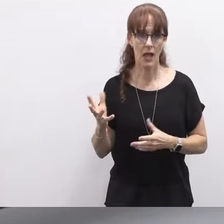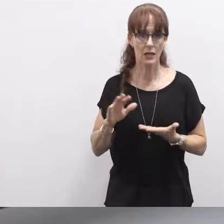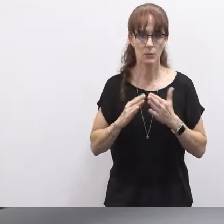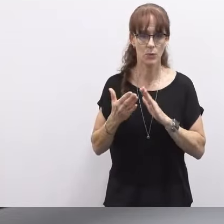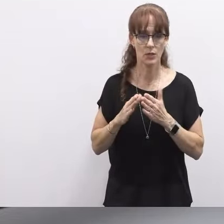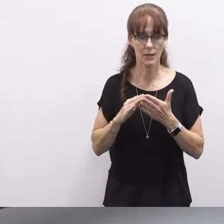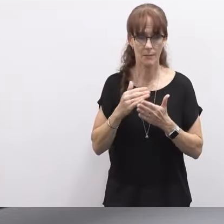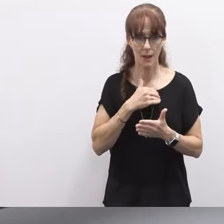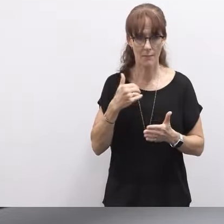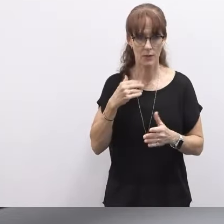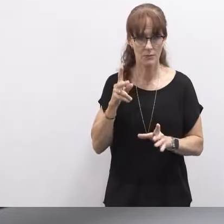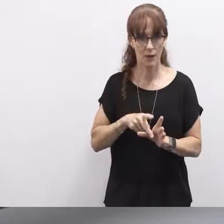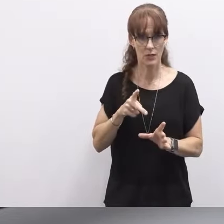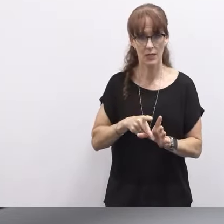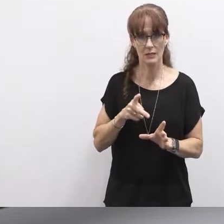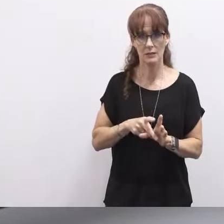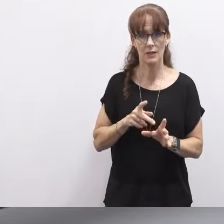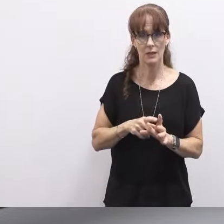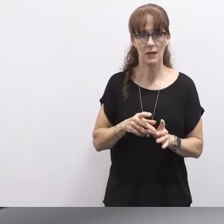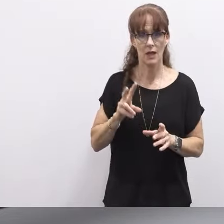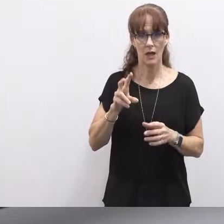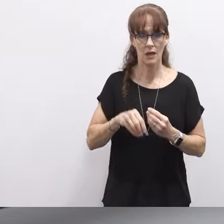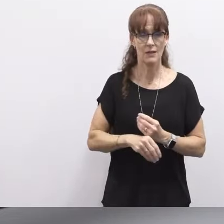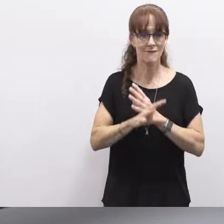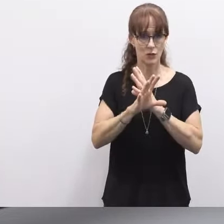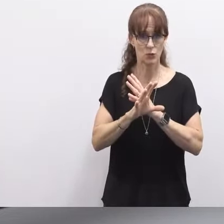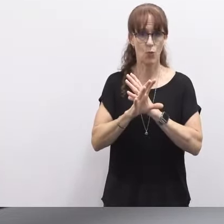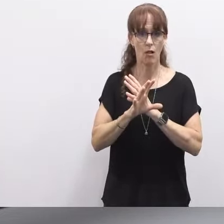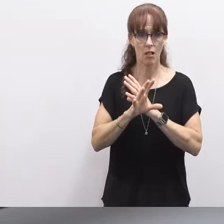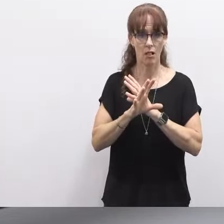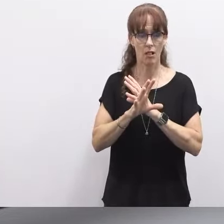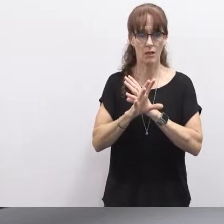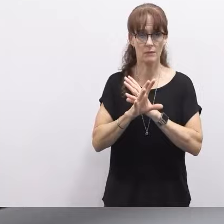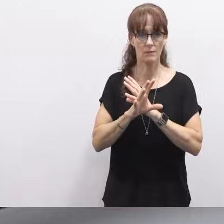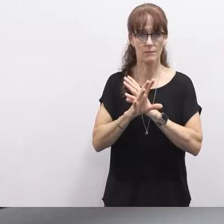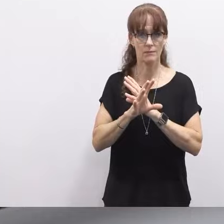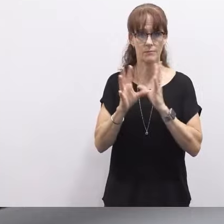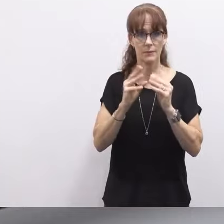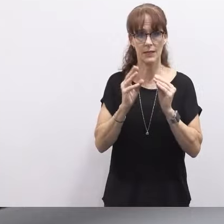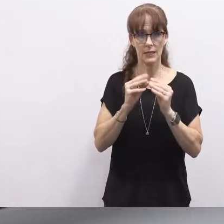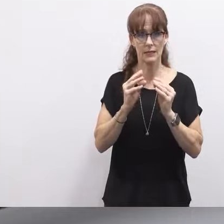that participated in one of the virtual meetings that was held on zoom.